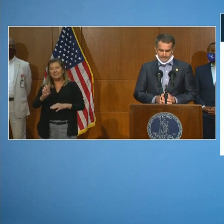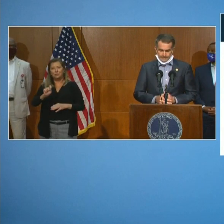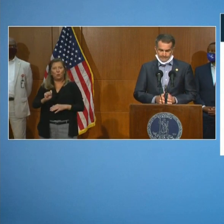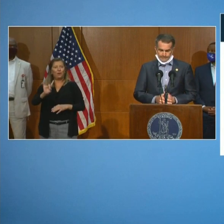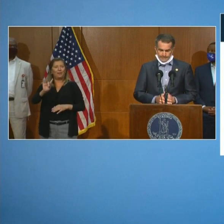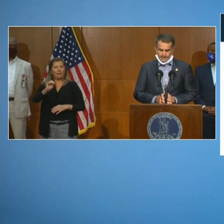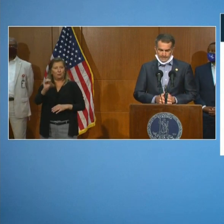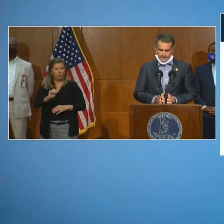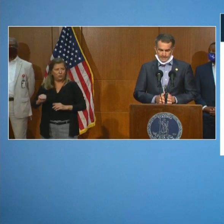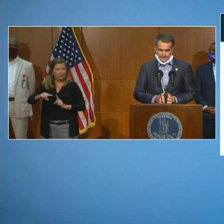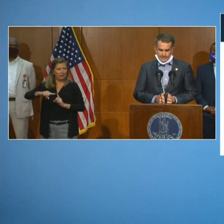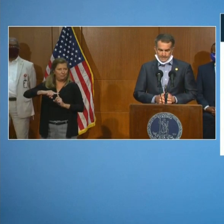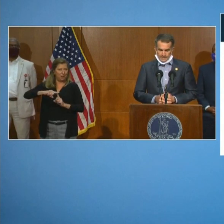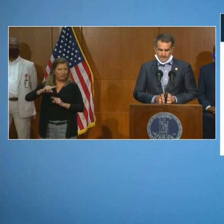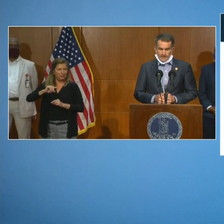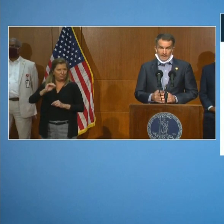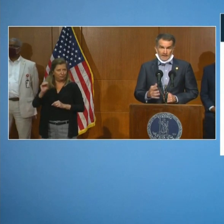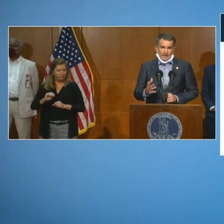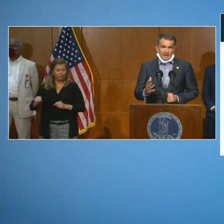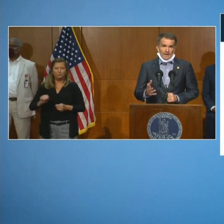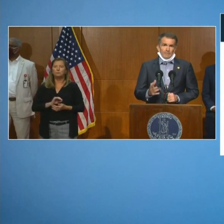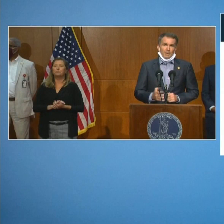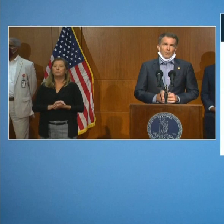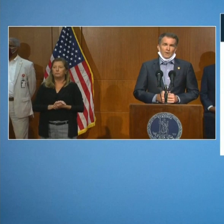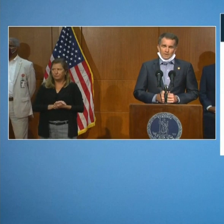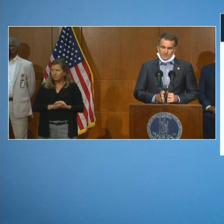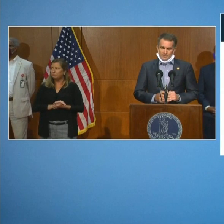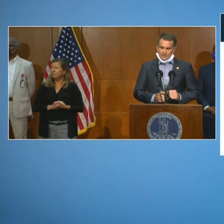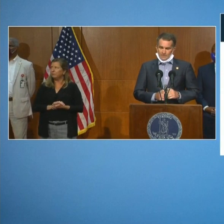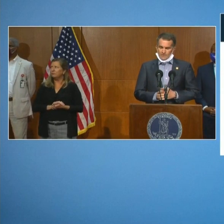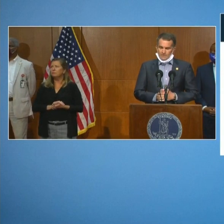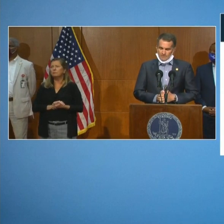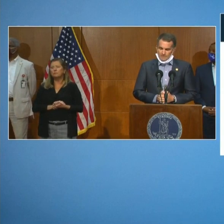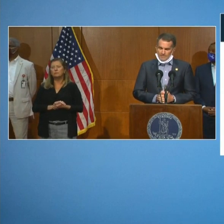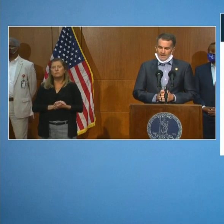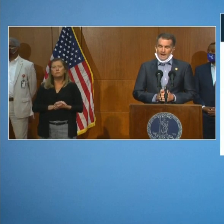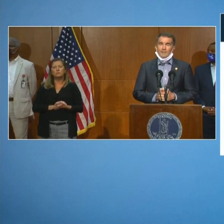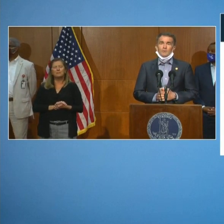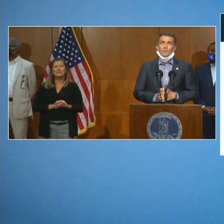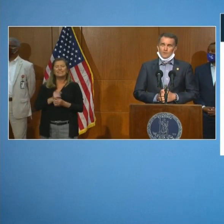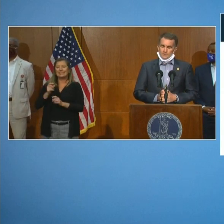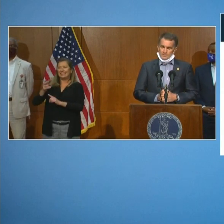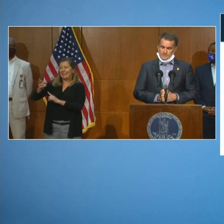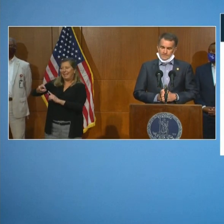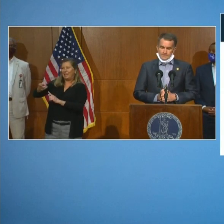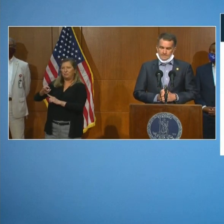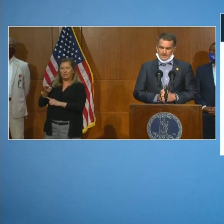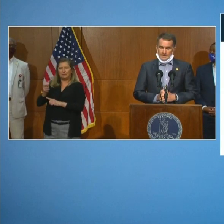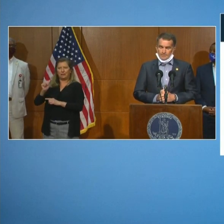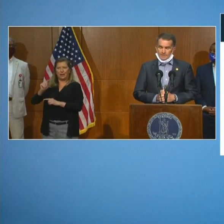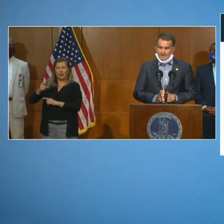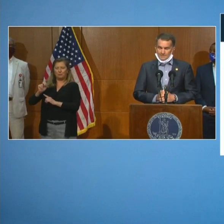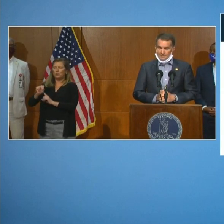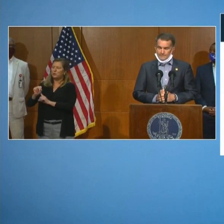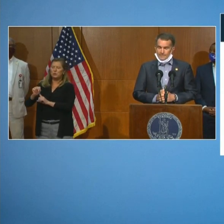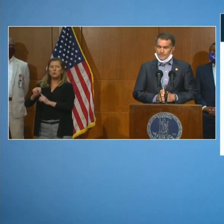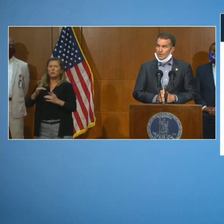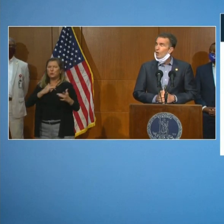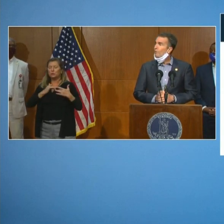1% AND THE TREND POSITIVE IN CENTRAL VIRGINIA AT SIX POINT